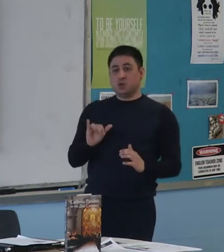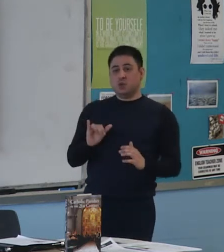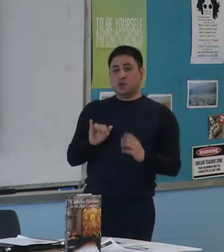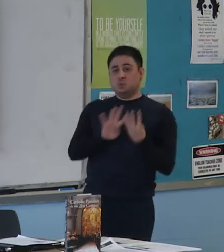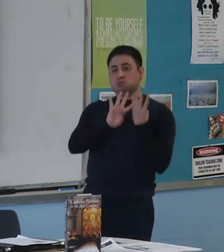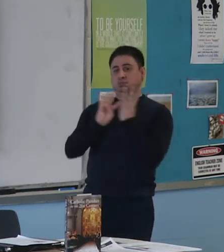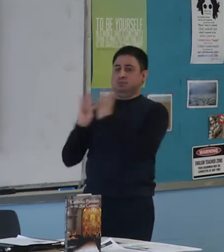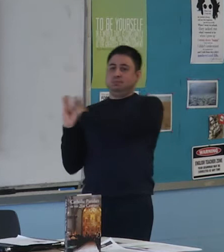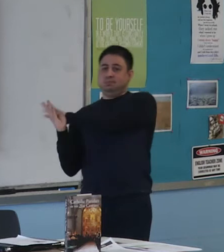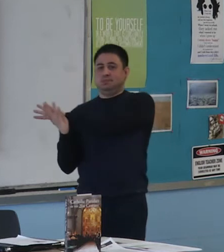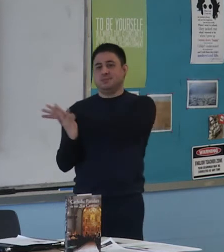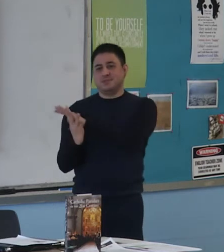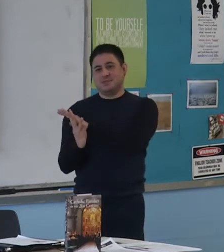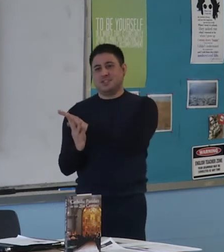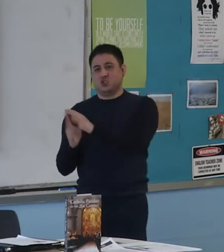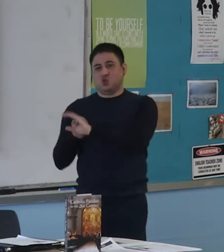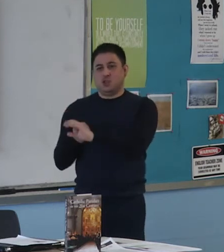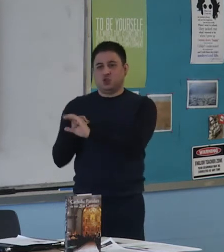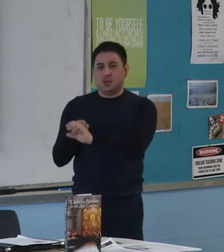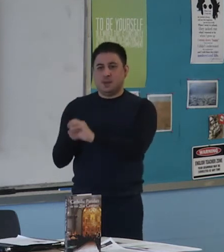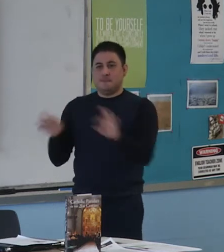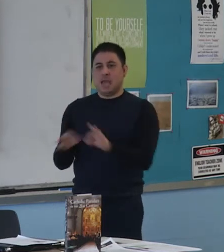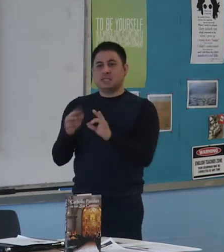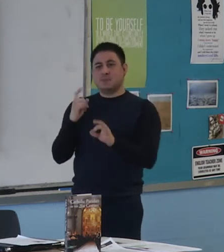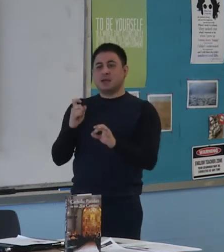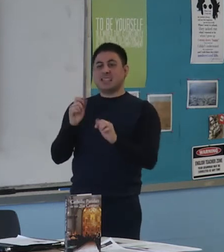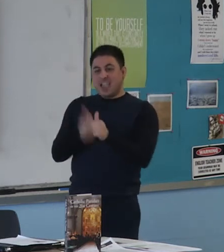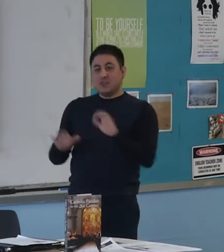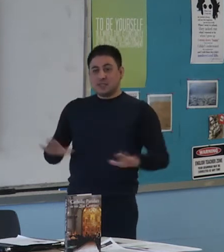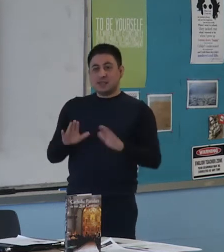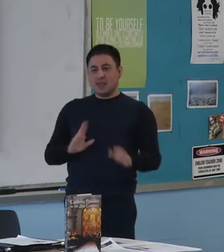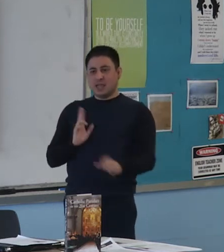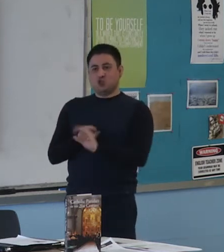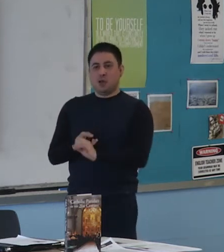lot more at mass because they're coming every single Sunday, as opposed to the